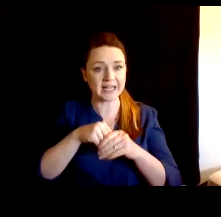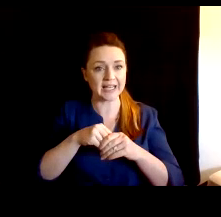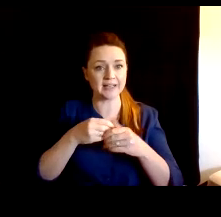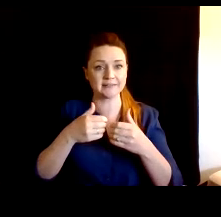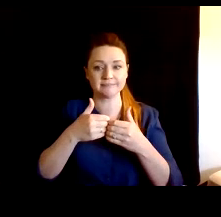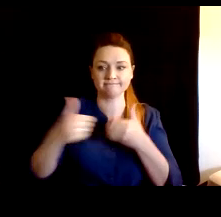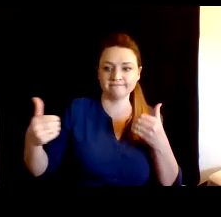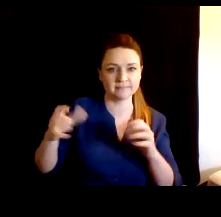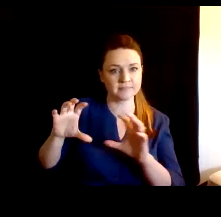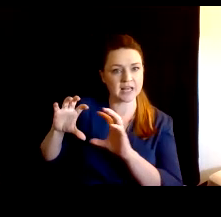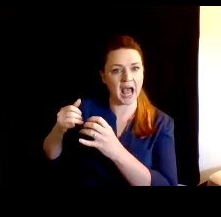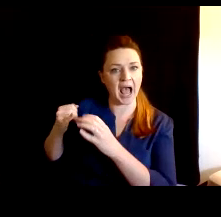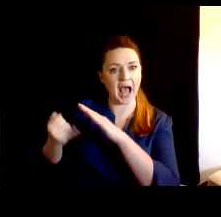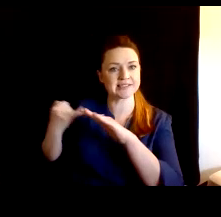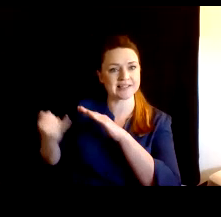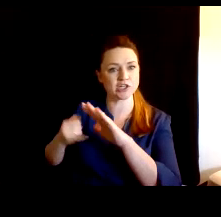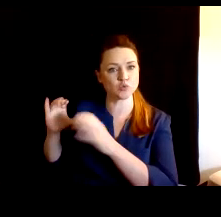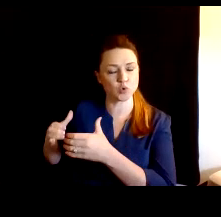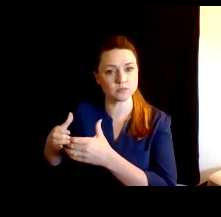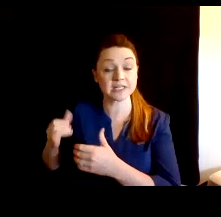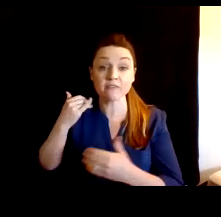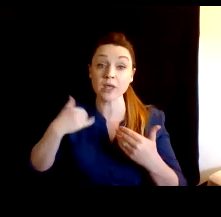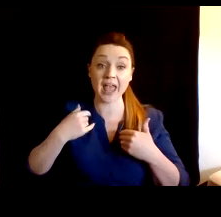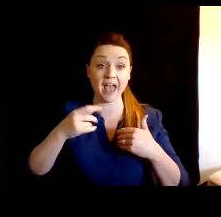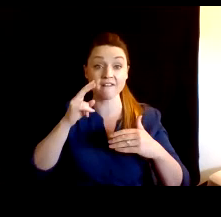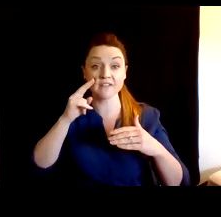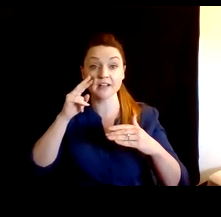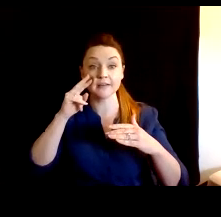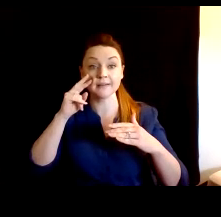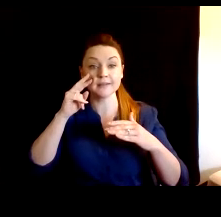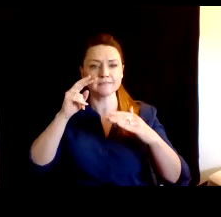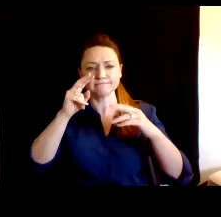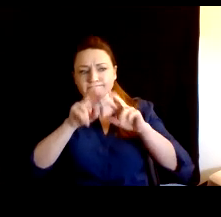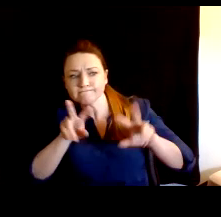So if we have the insights and if we have the resources to avoid harmful conditions,